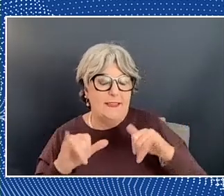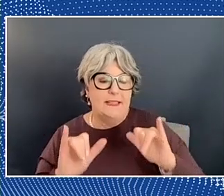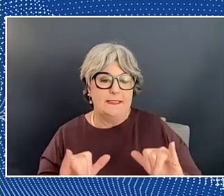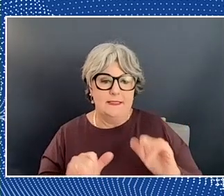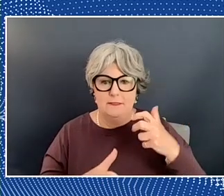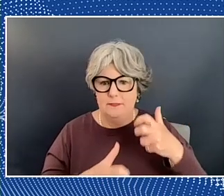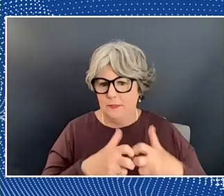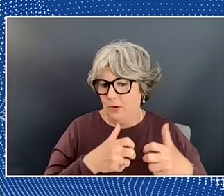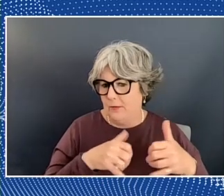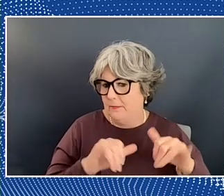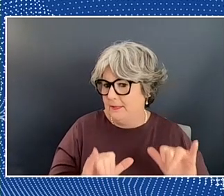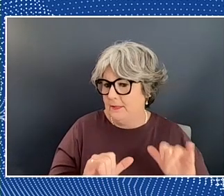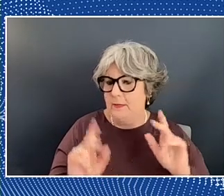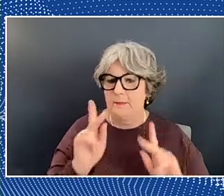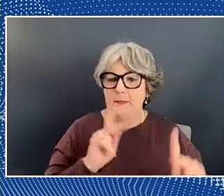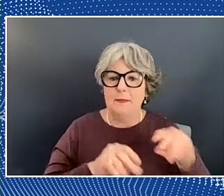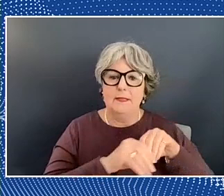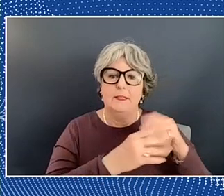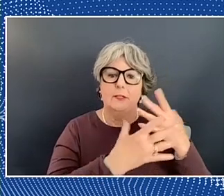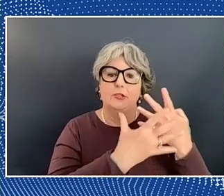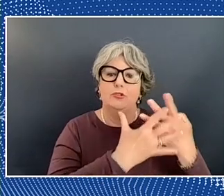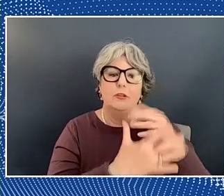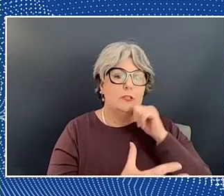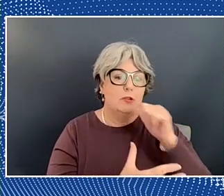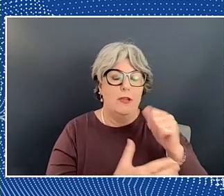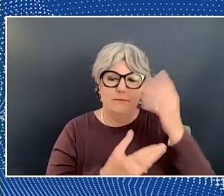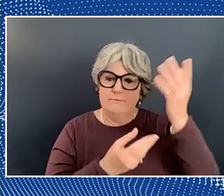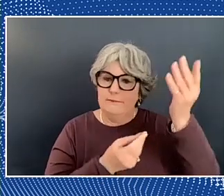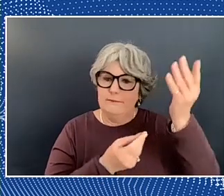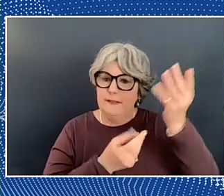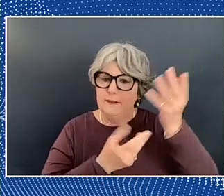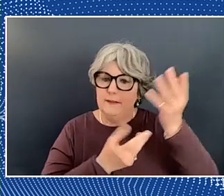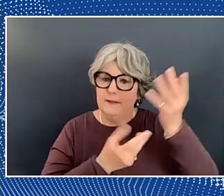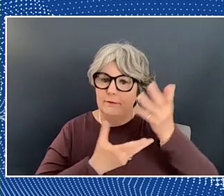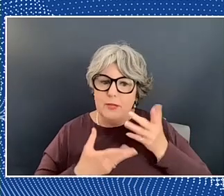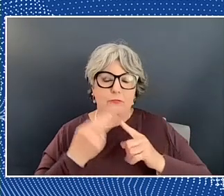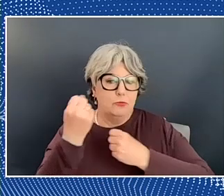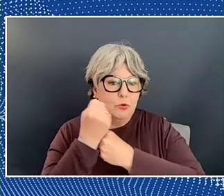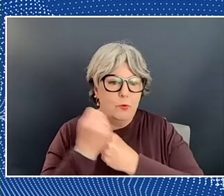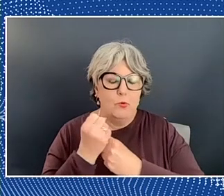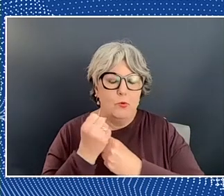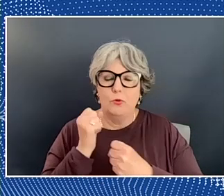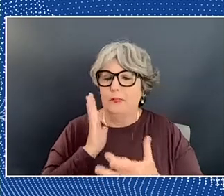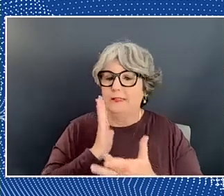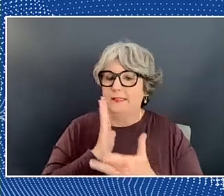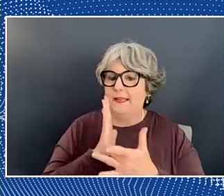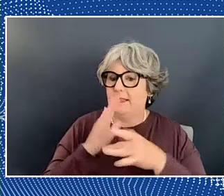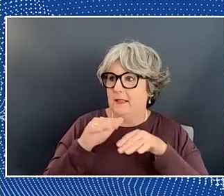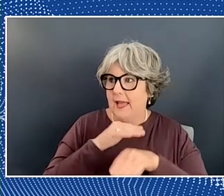People inside simply do not have the information, support, or technological access to address their student debt